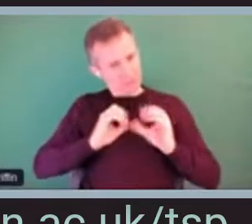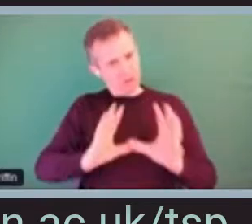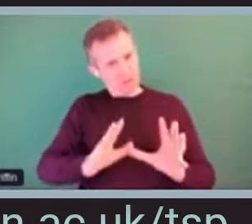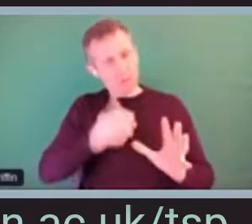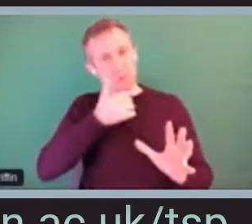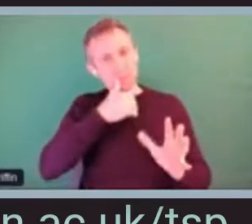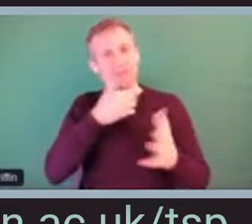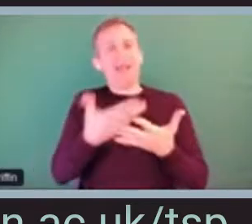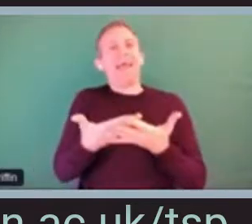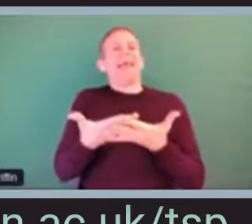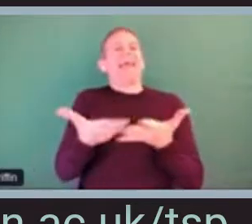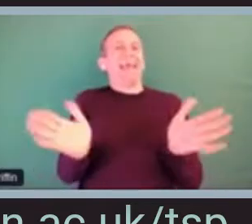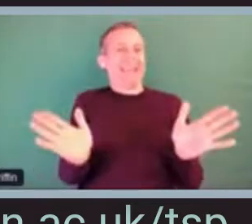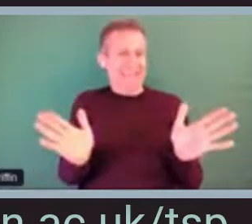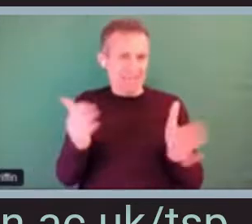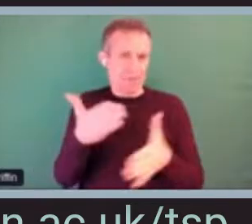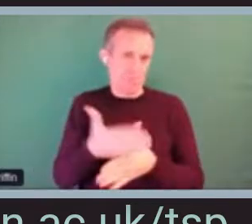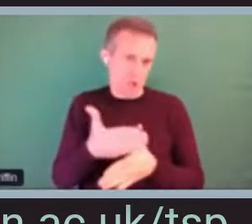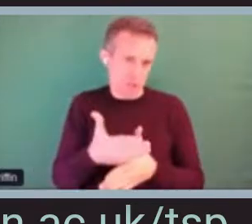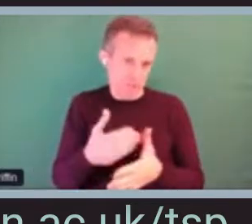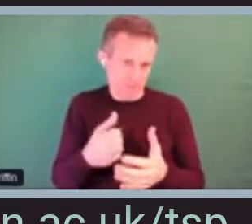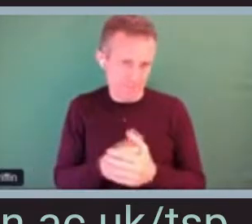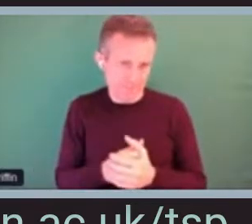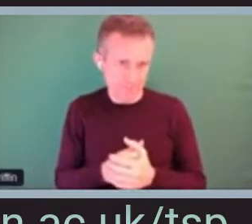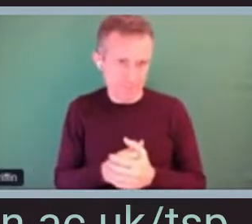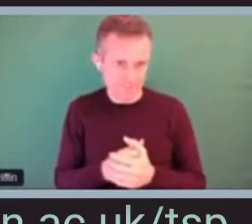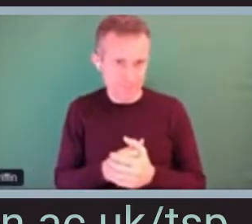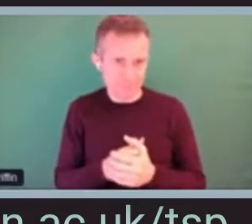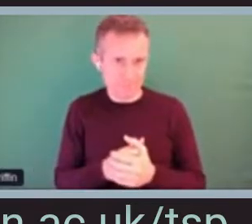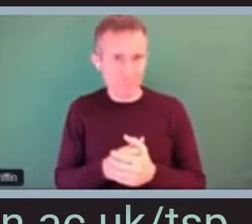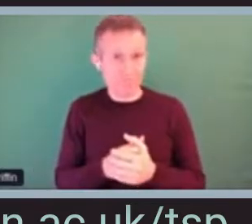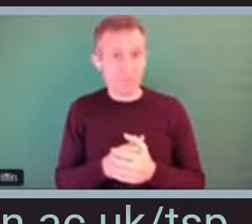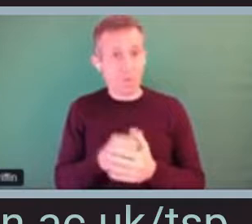The slide deck and all the resources I’ll be discussing are available from my presentation web page.